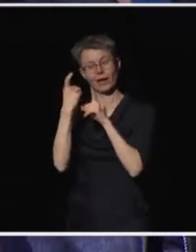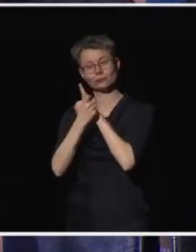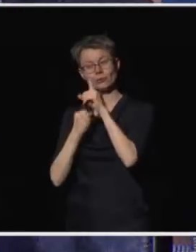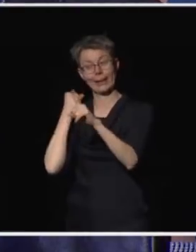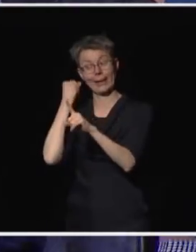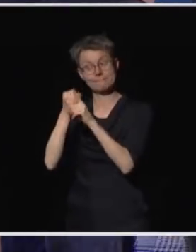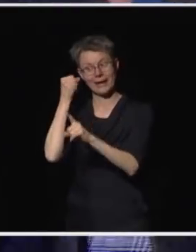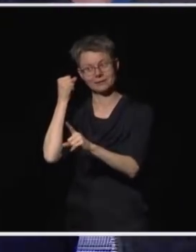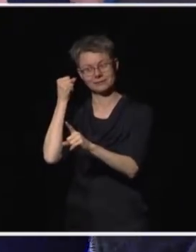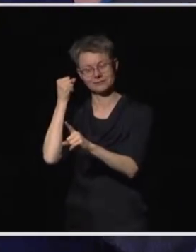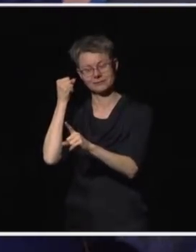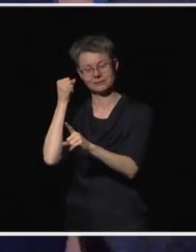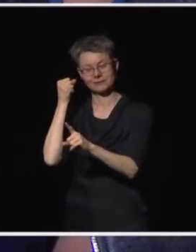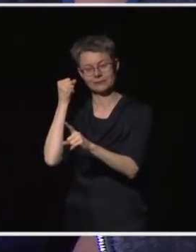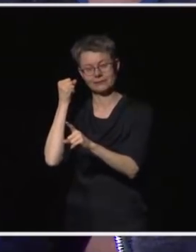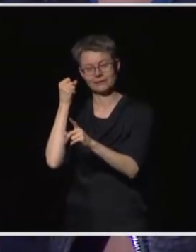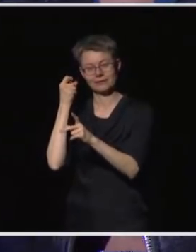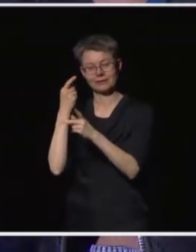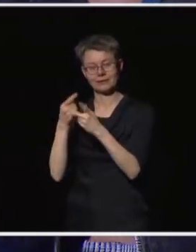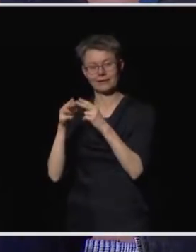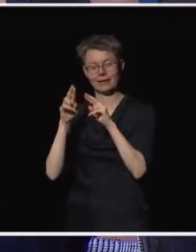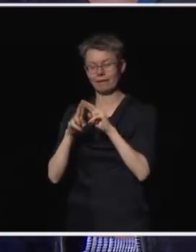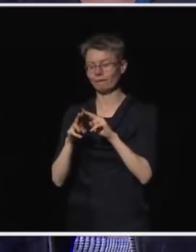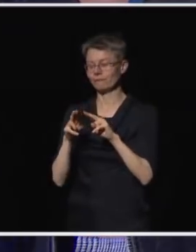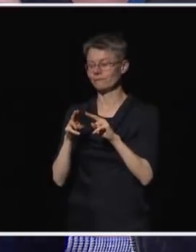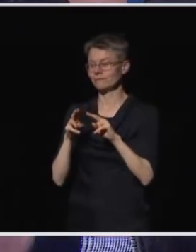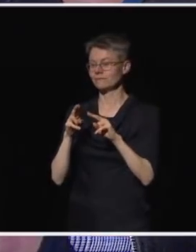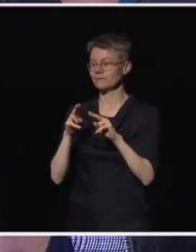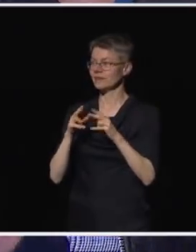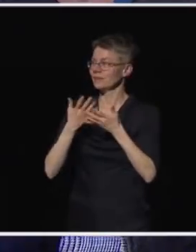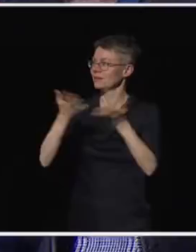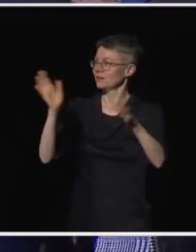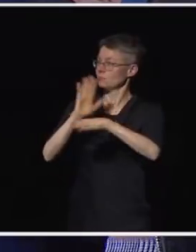be if on such a wide-reaching stage like the Marvel films